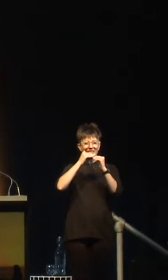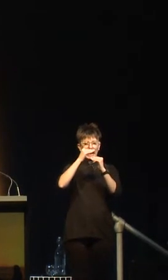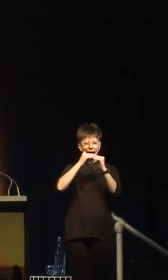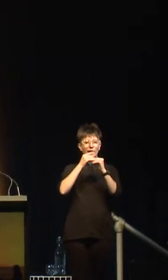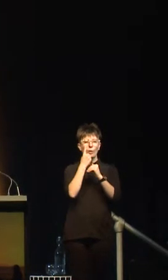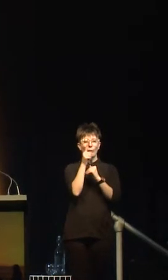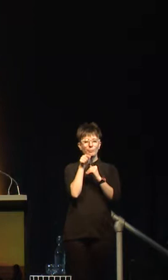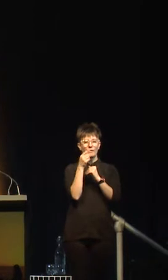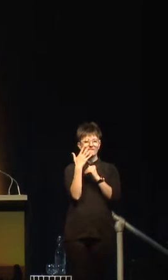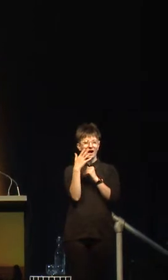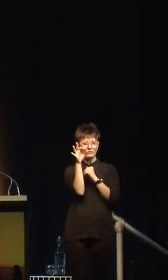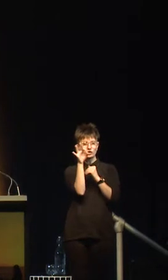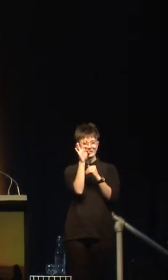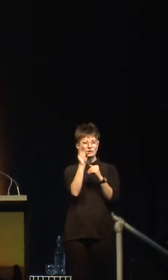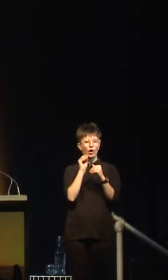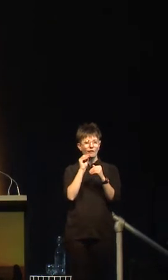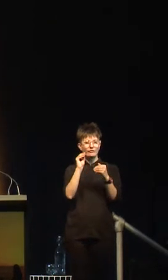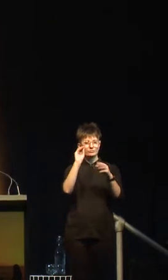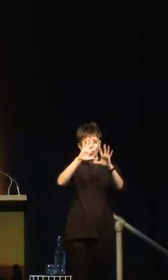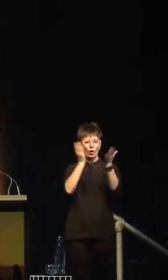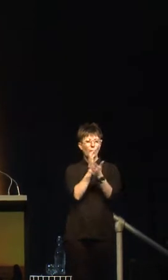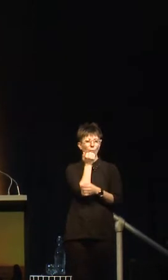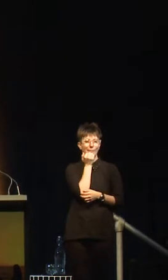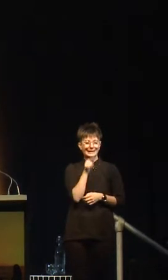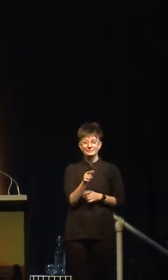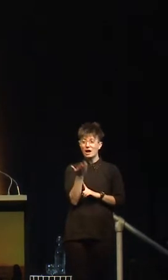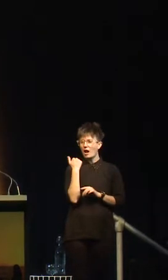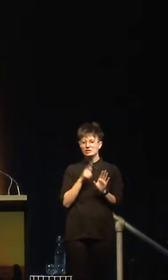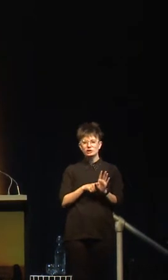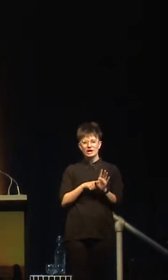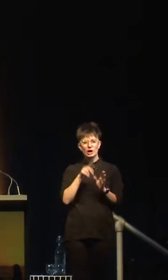And of course you remember last year the United Nations published an incredibly sobering report